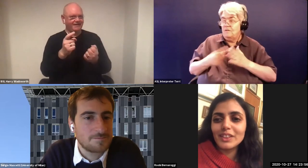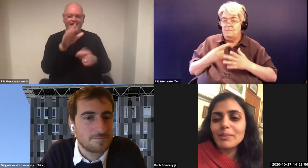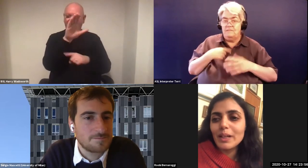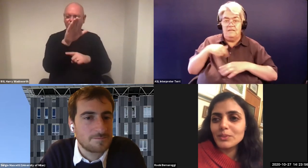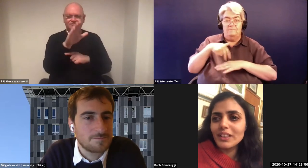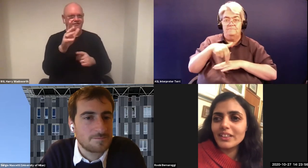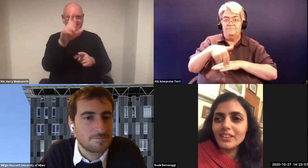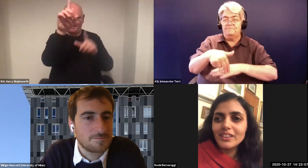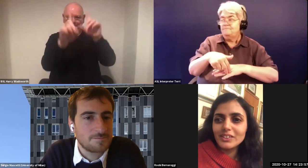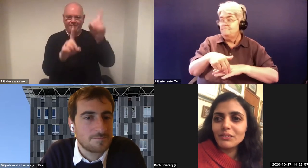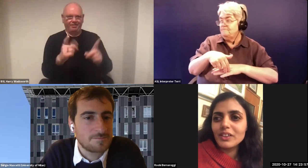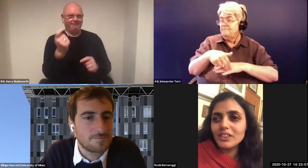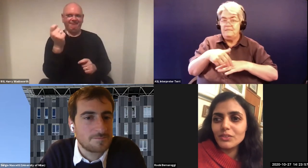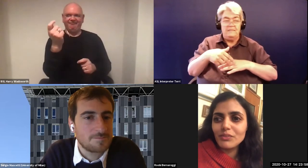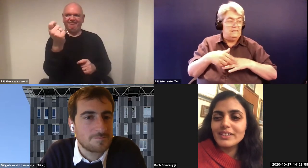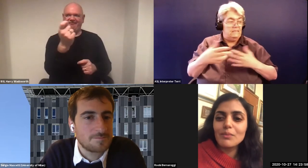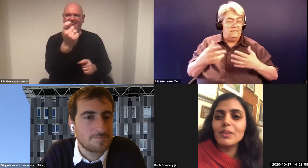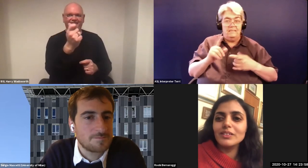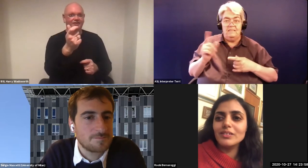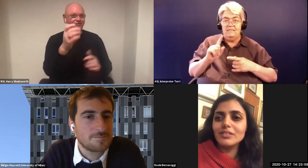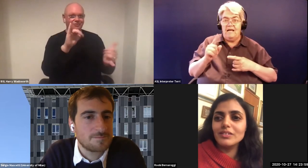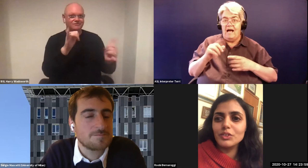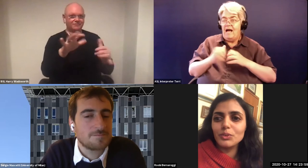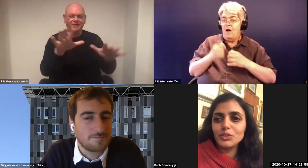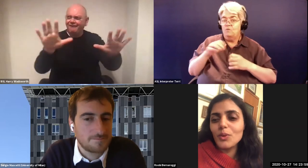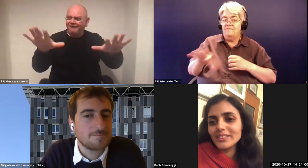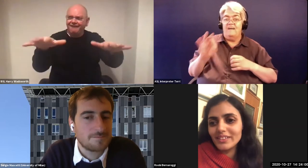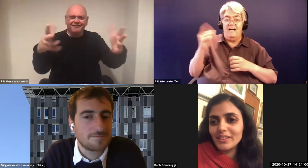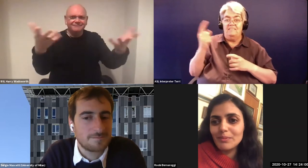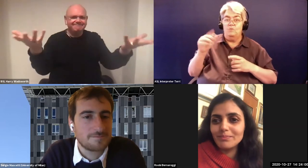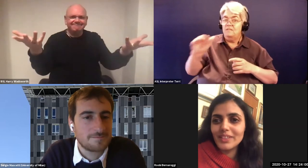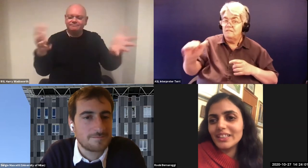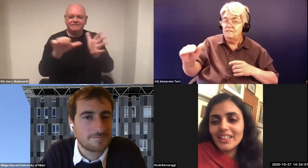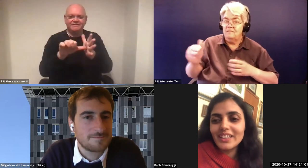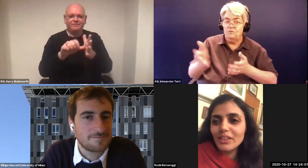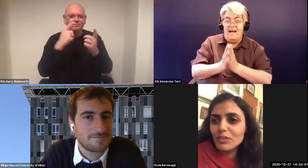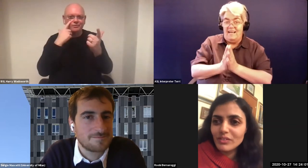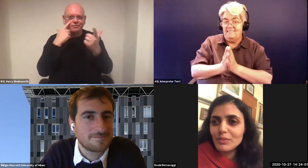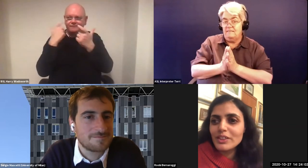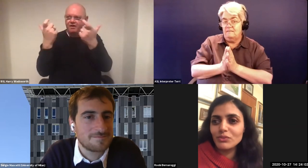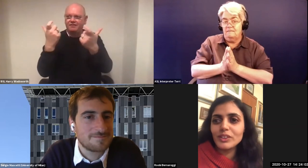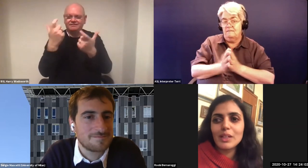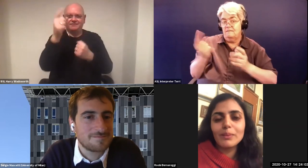it becomes really difficult to find someone to to ask any any kind of information for example